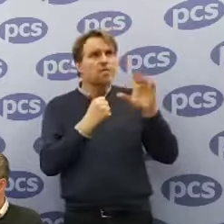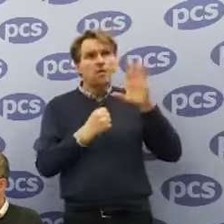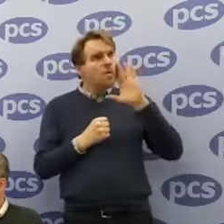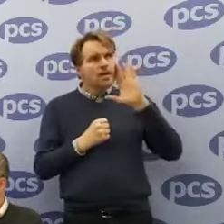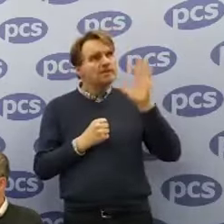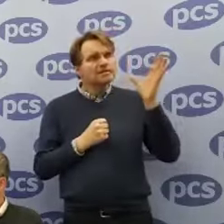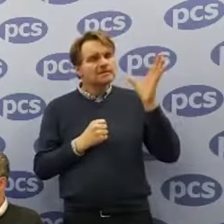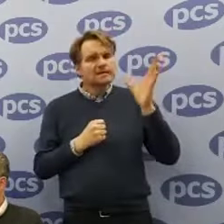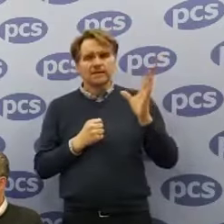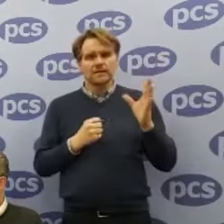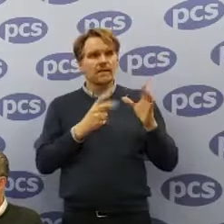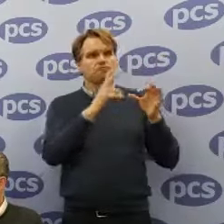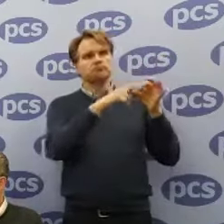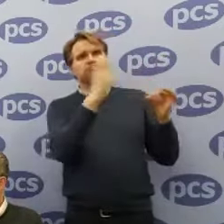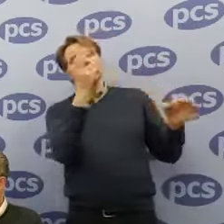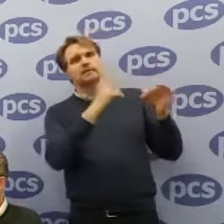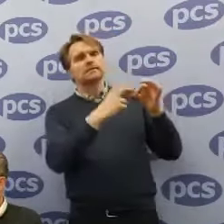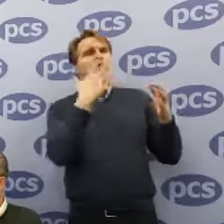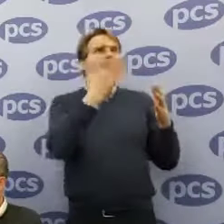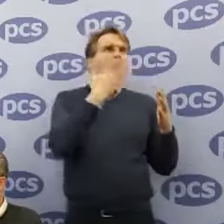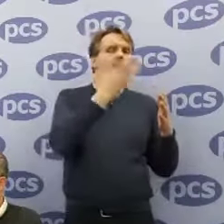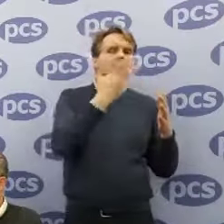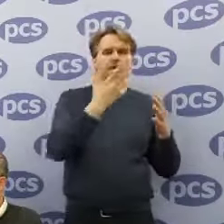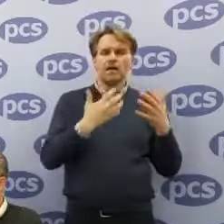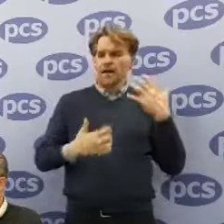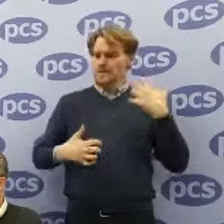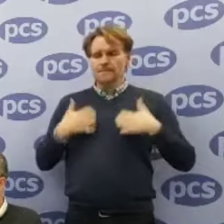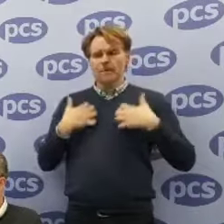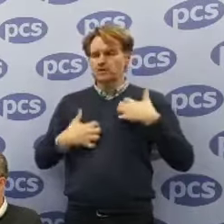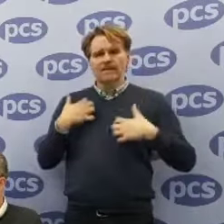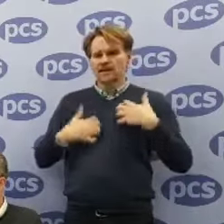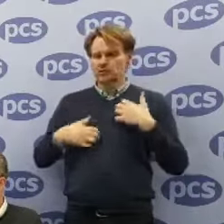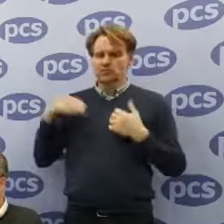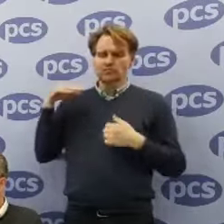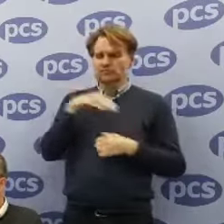nothing in the scheme of things and it is so demotivating and Dil Joshi asks how